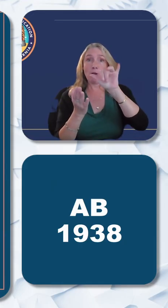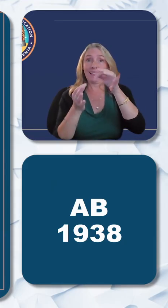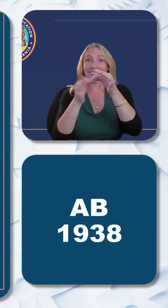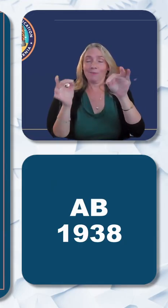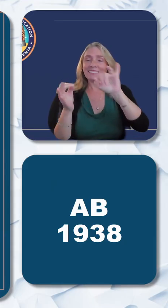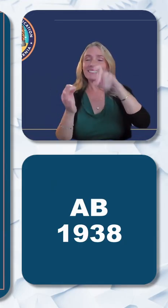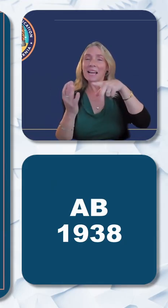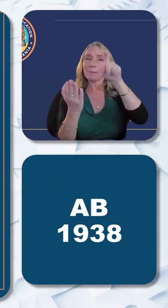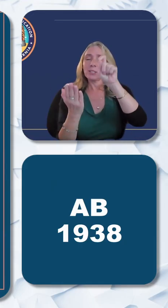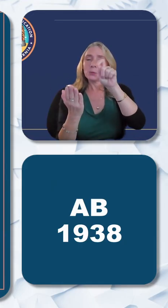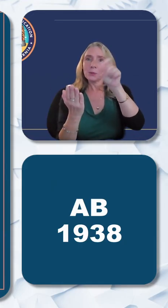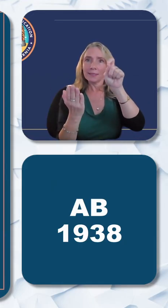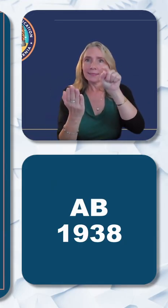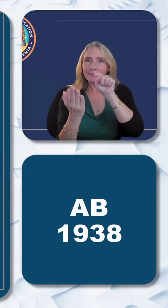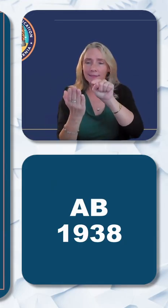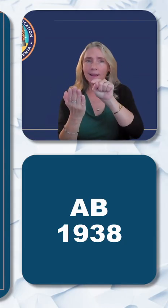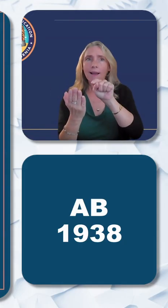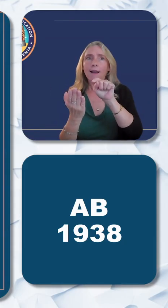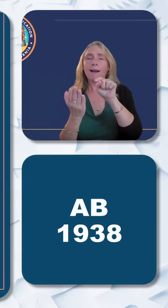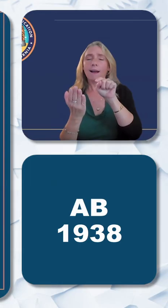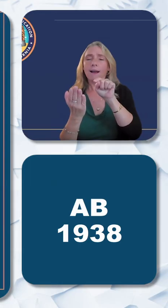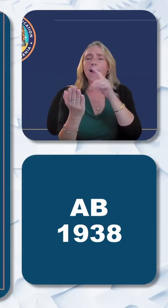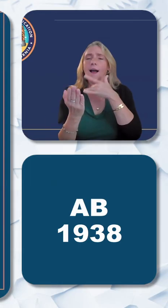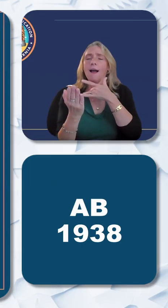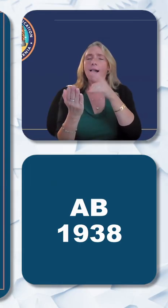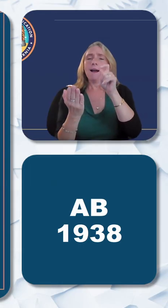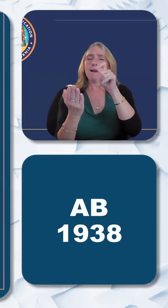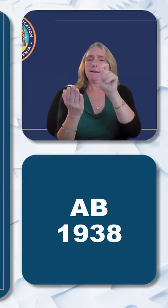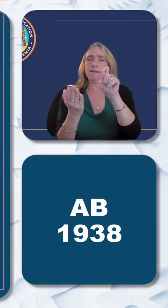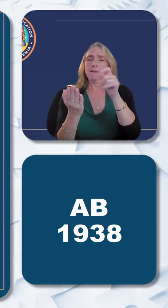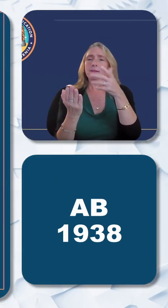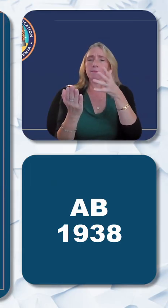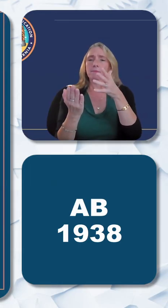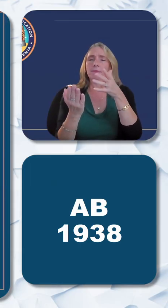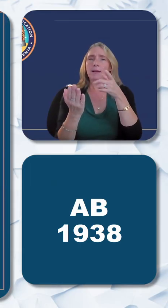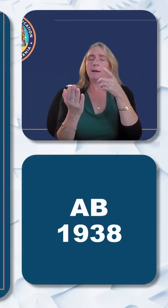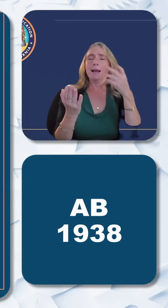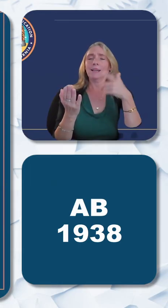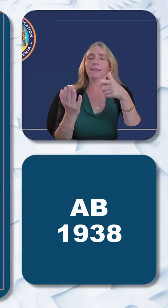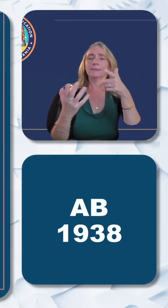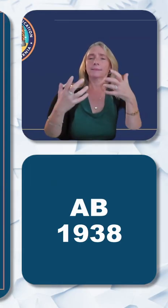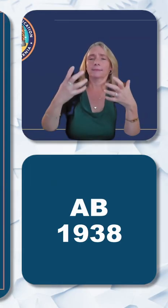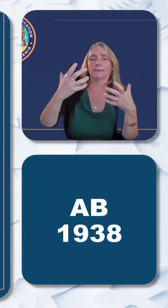You know, oftentimes the student's primary language on the IEP Is checked off.